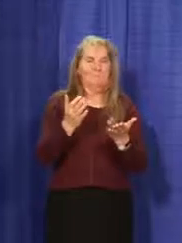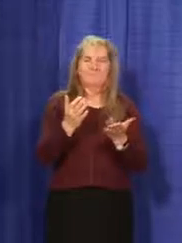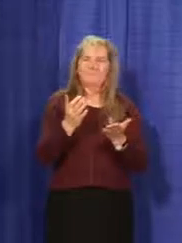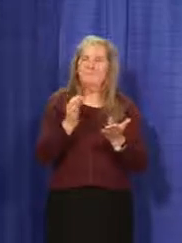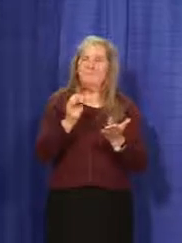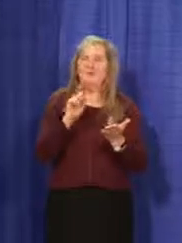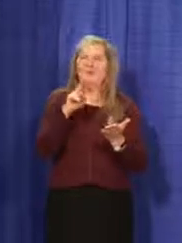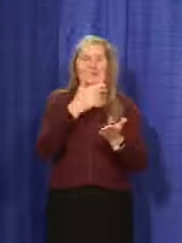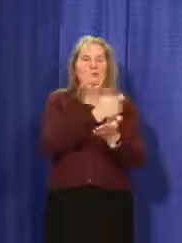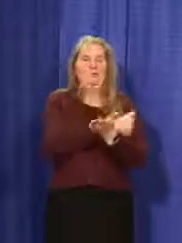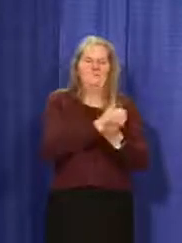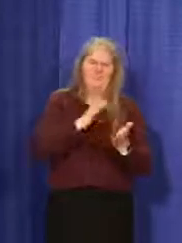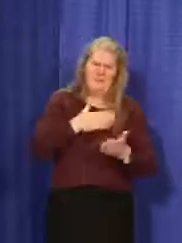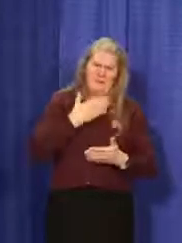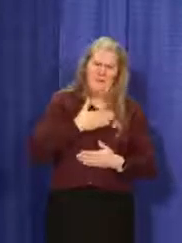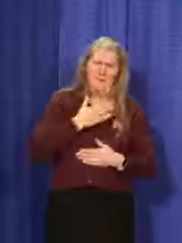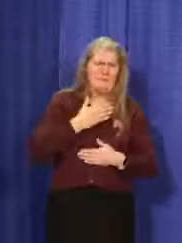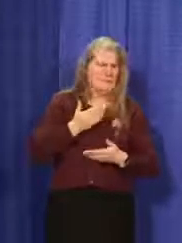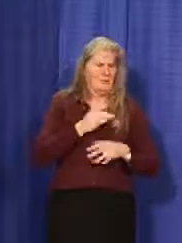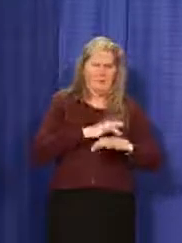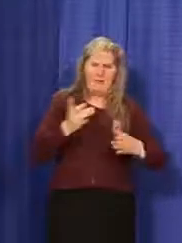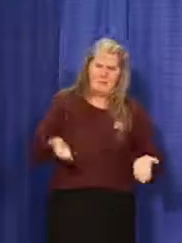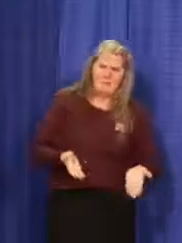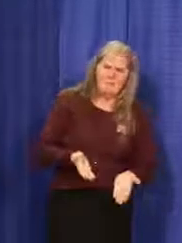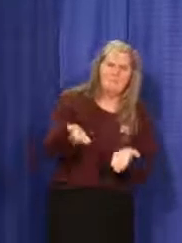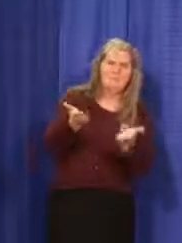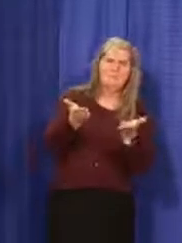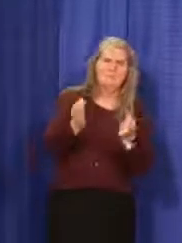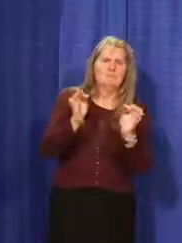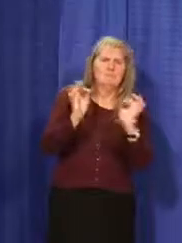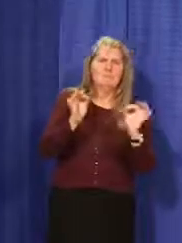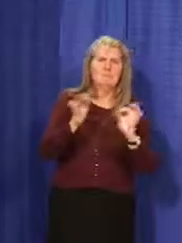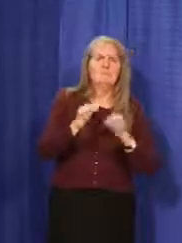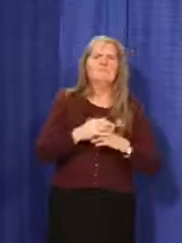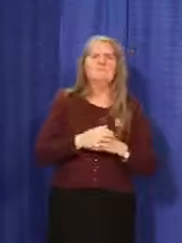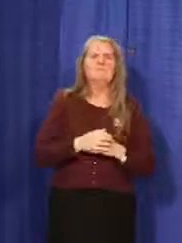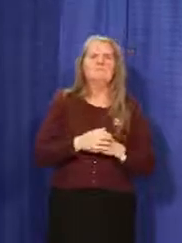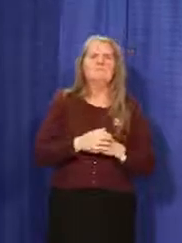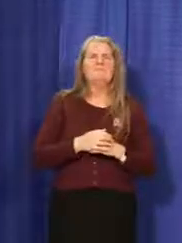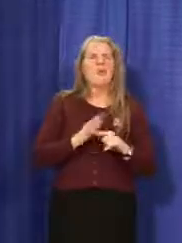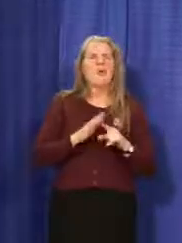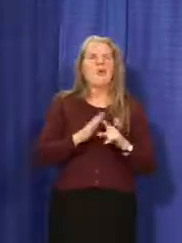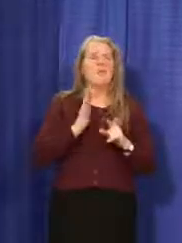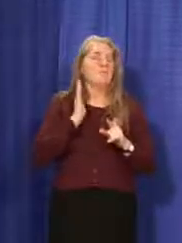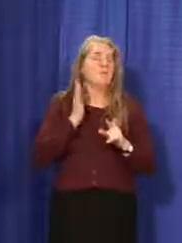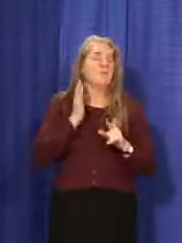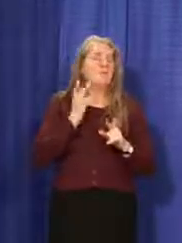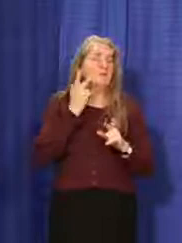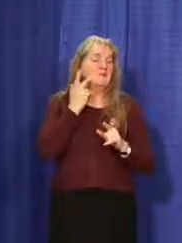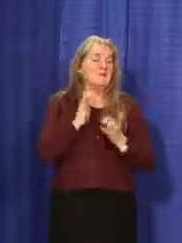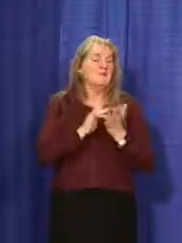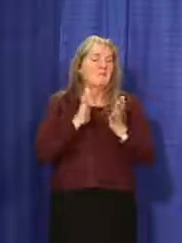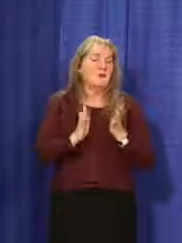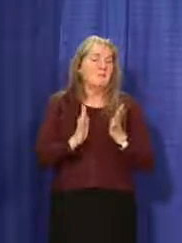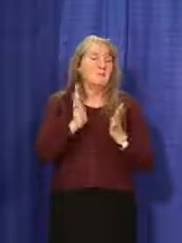that this is occurring. And I think there is a great